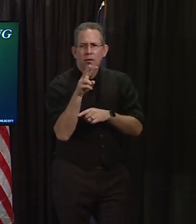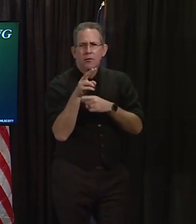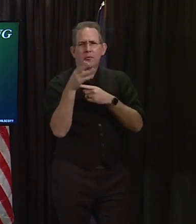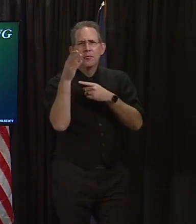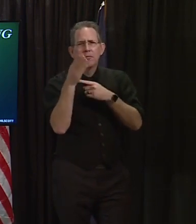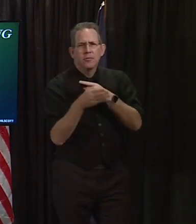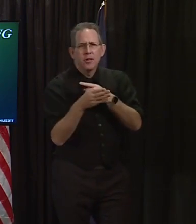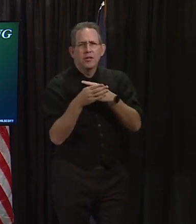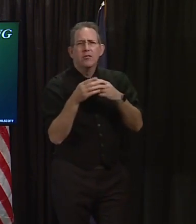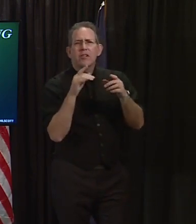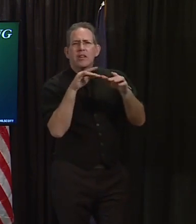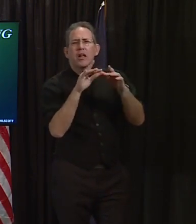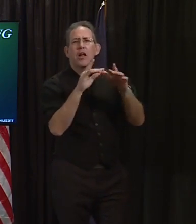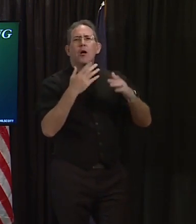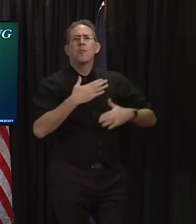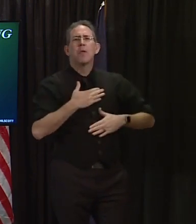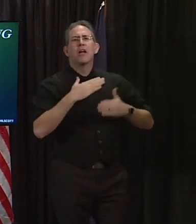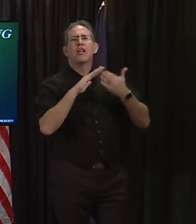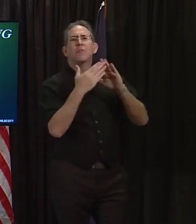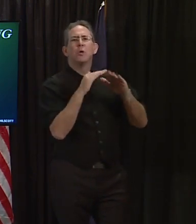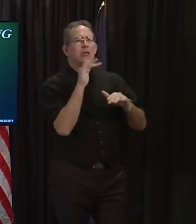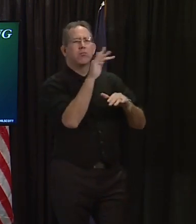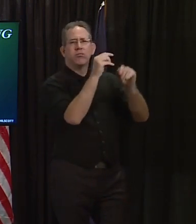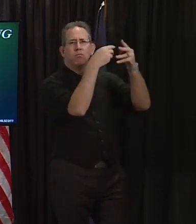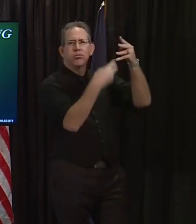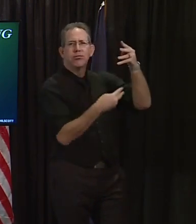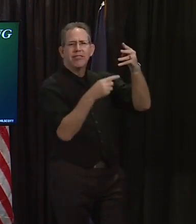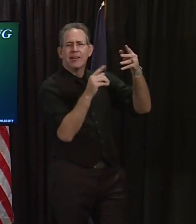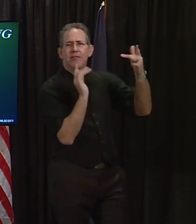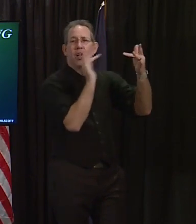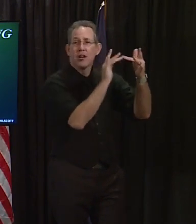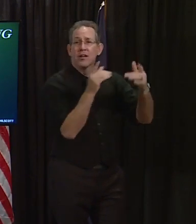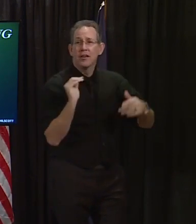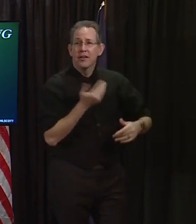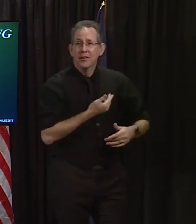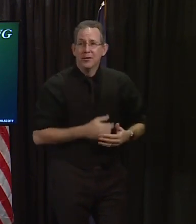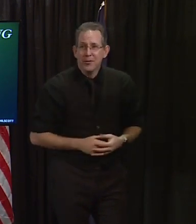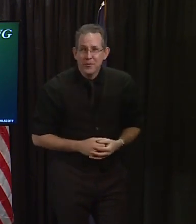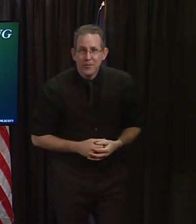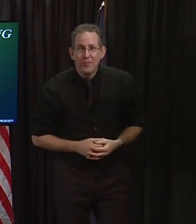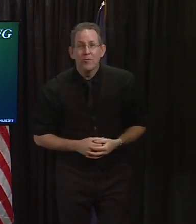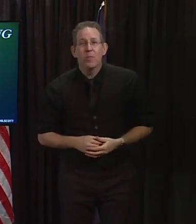looking to get vaccinated, get a booster or just get tested, please